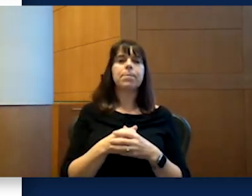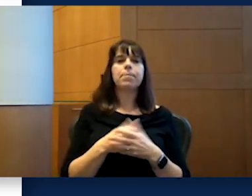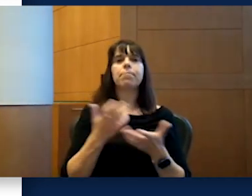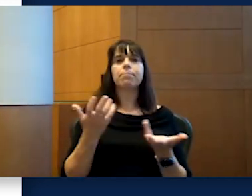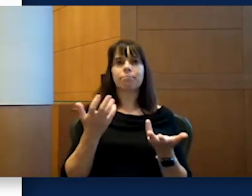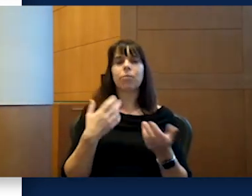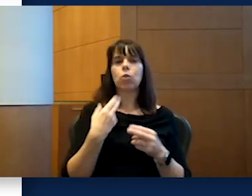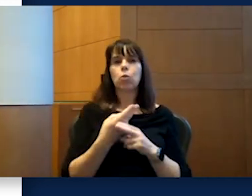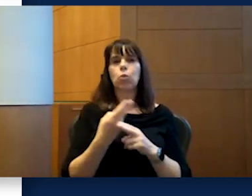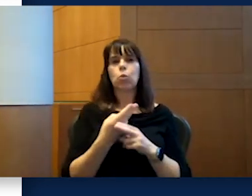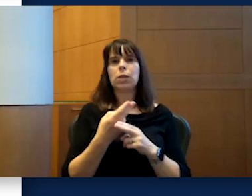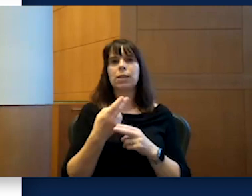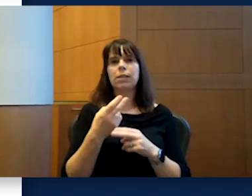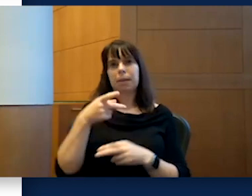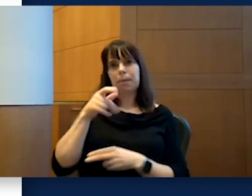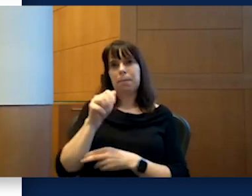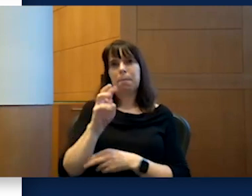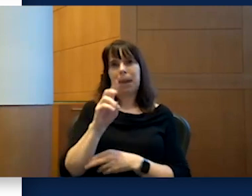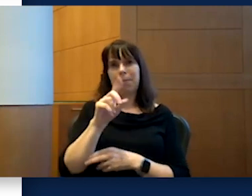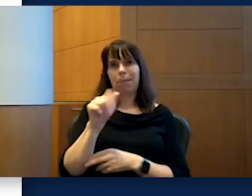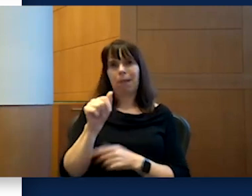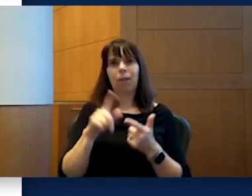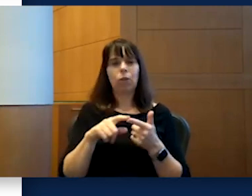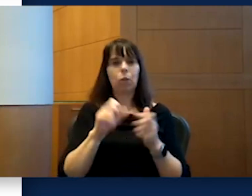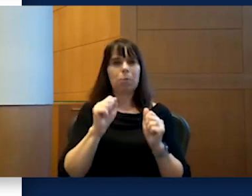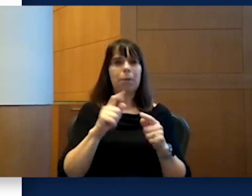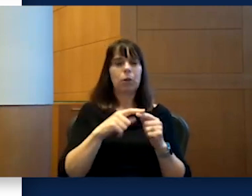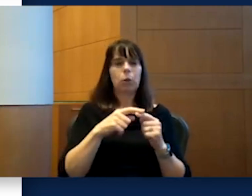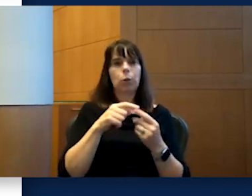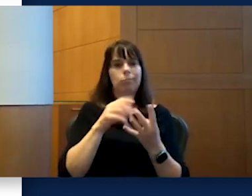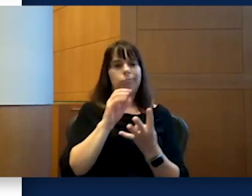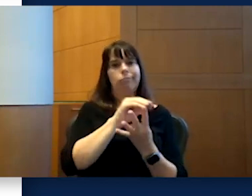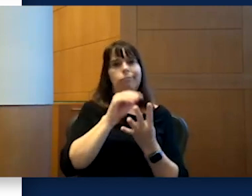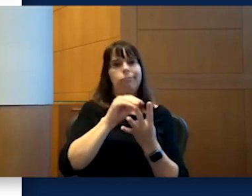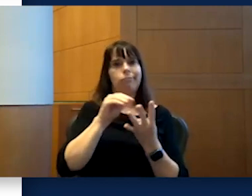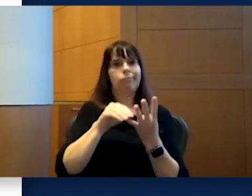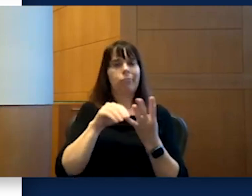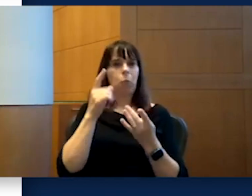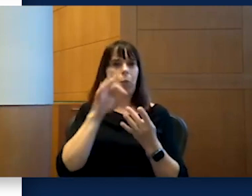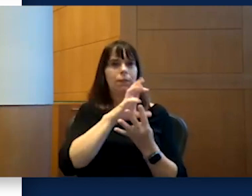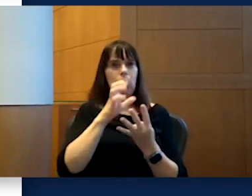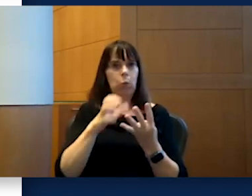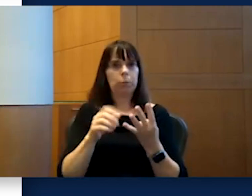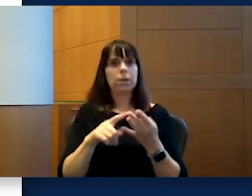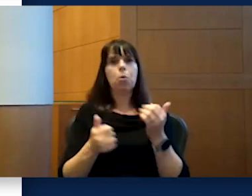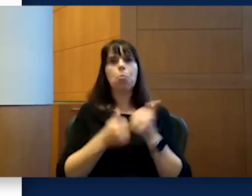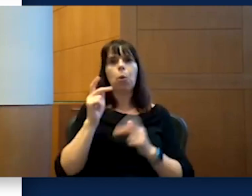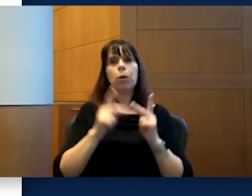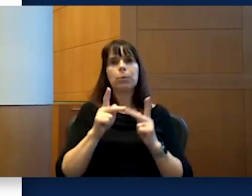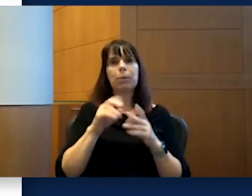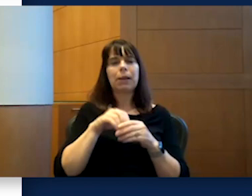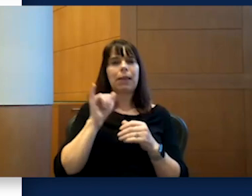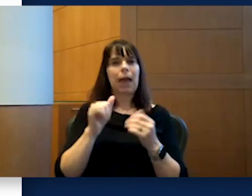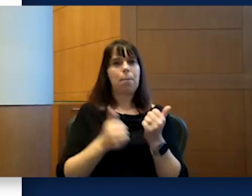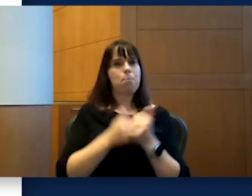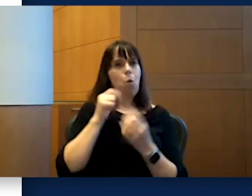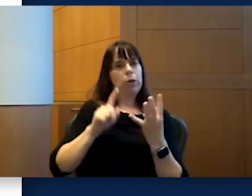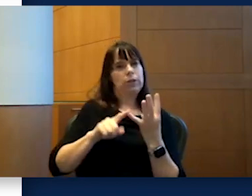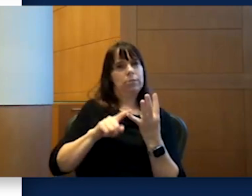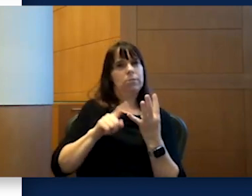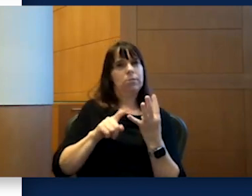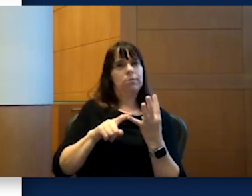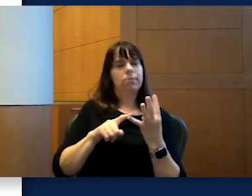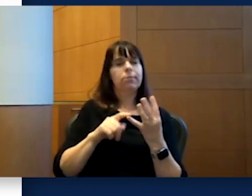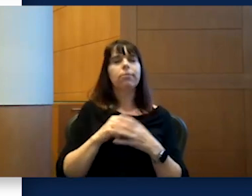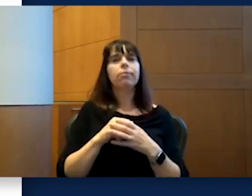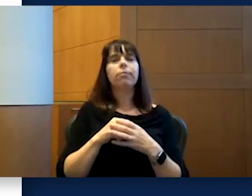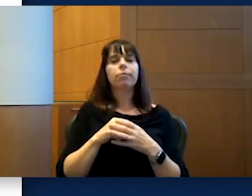So, again, we used our PAM data to classify folks as belonging to these four groups. Majority of folks belonged to the most-engaged group. This was a convenience sample, I'll add, so it probably isn't that surprising that folks were really eager to participate and also pretty adept at managing their own healthcare.